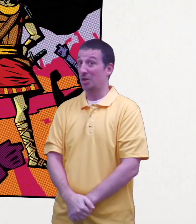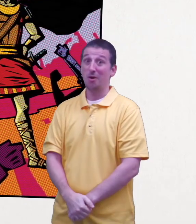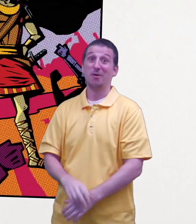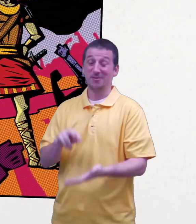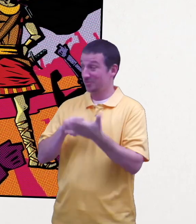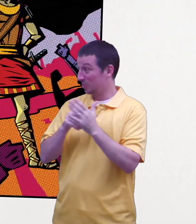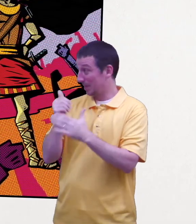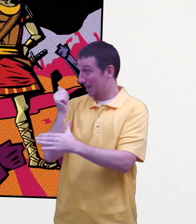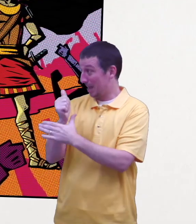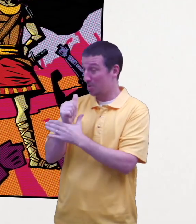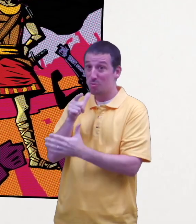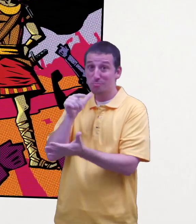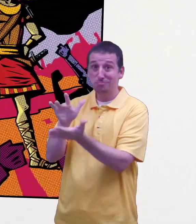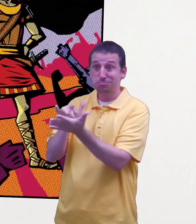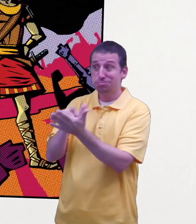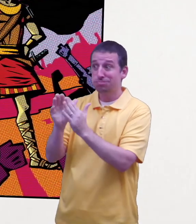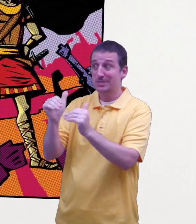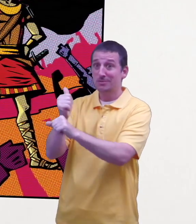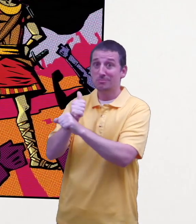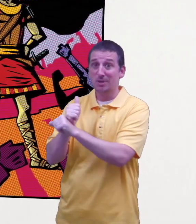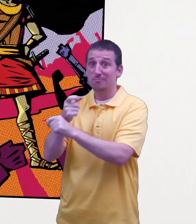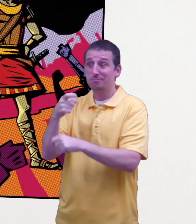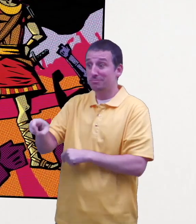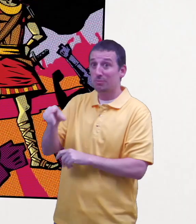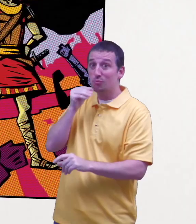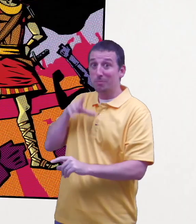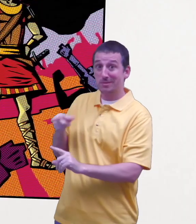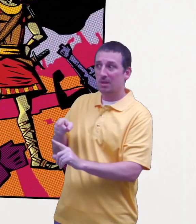Tim: You mean Abraham who used an Egyptian slave for sex and